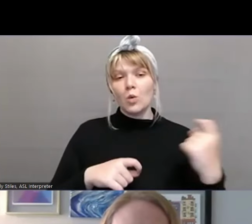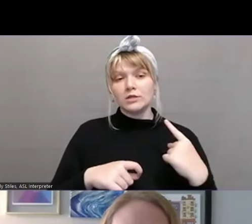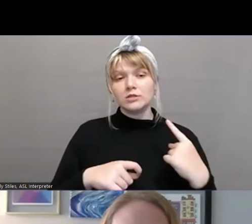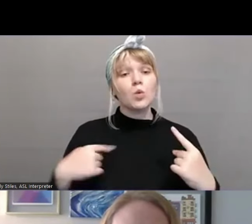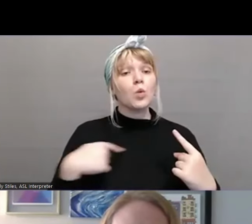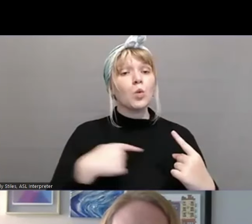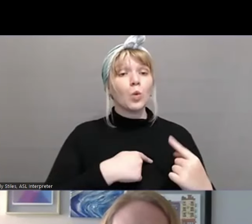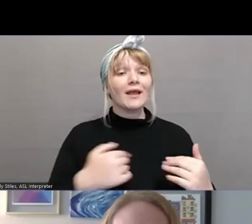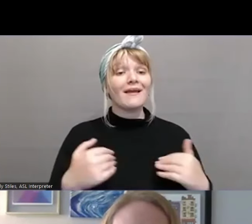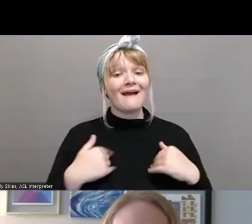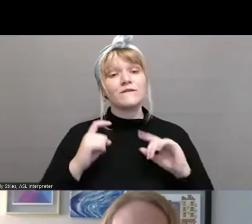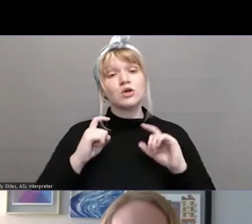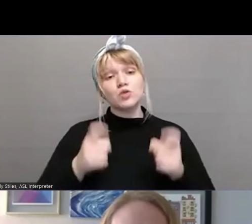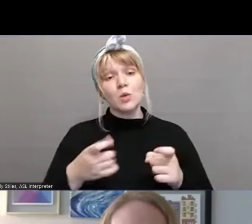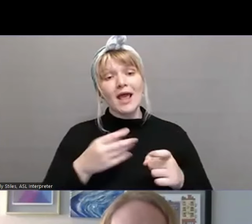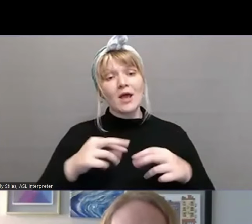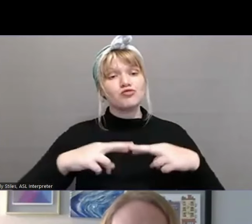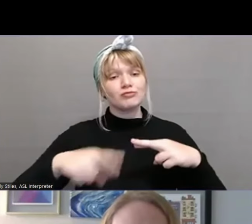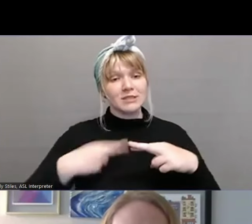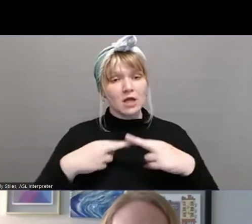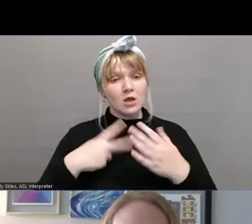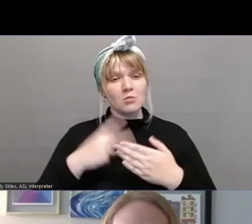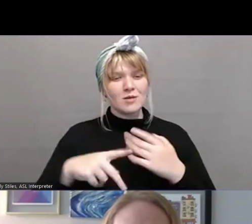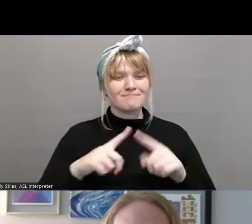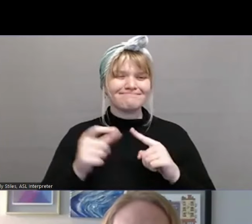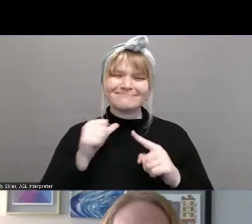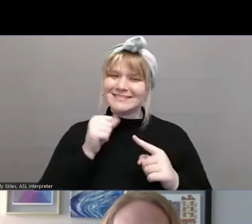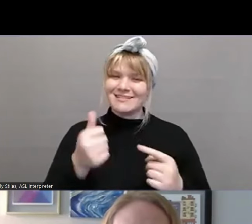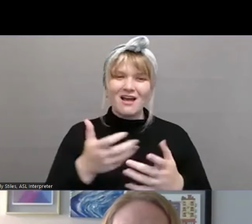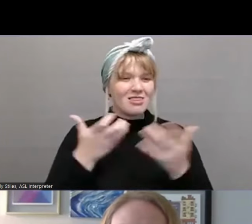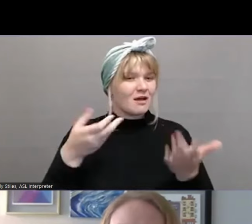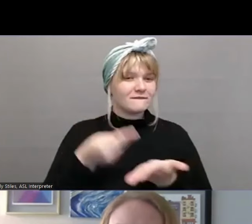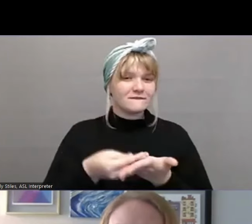AT, but there isn’t much funding in their CIL for anything besides donations.